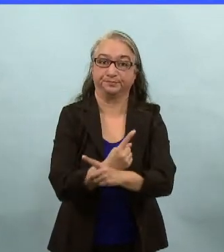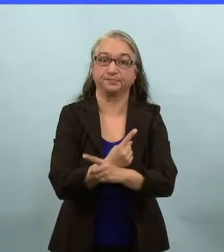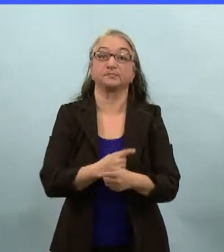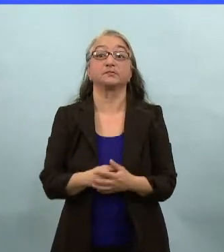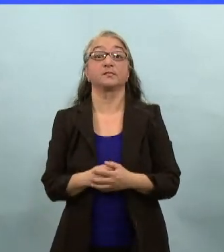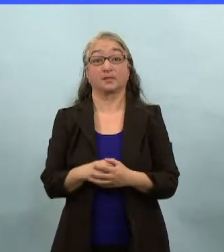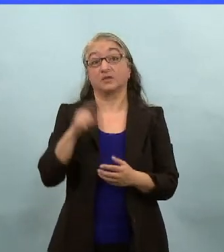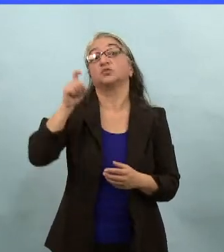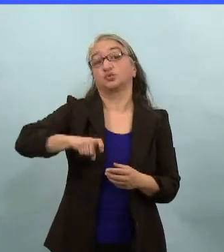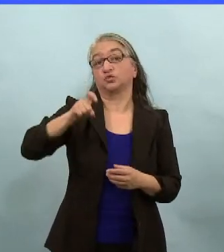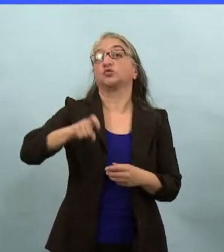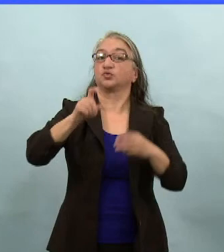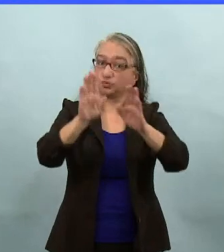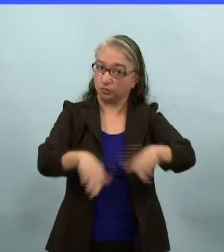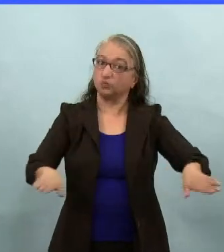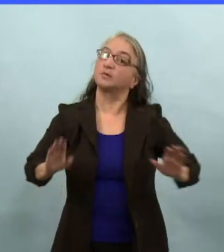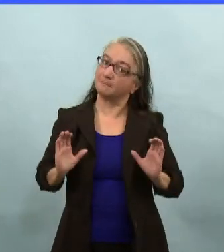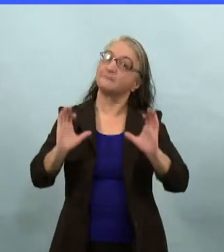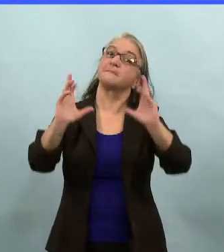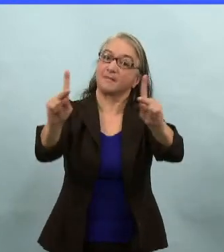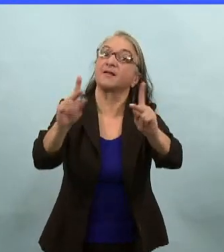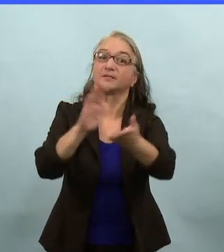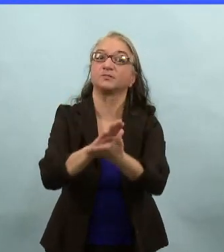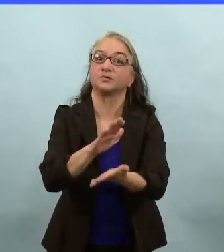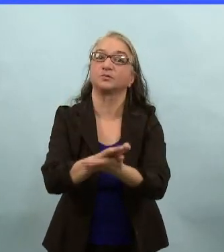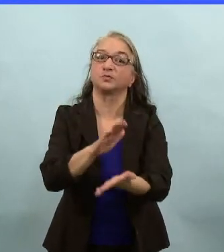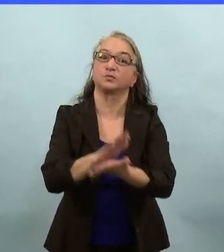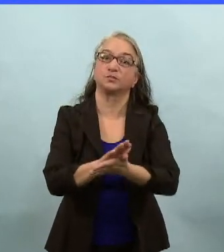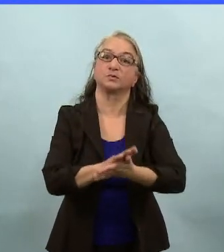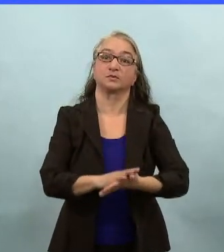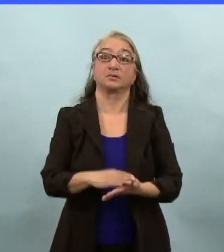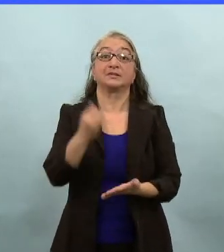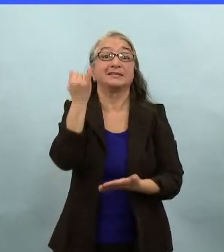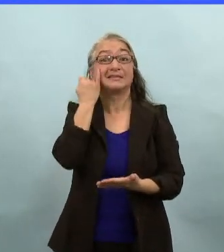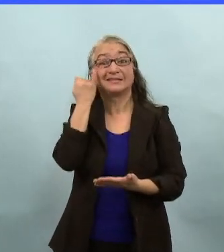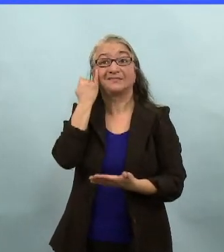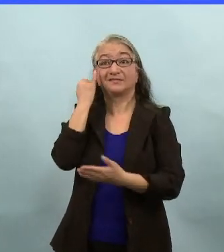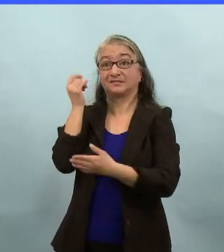the kids are in school today those of essential service workers are in schools today and so as